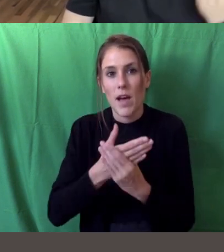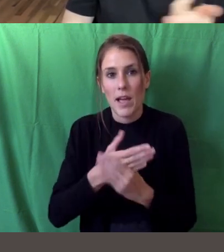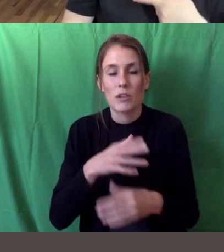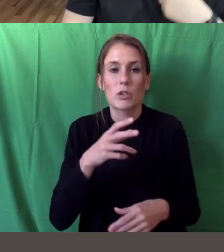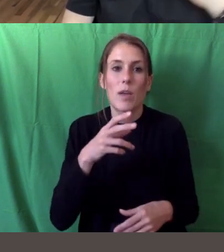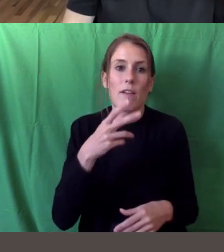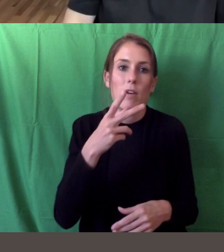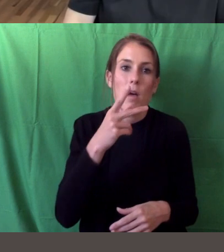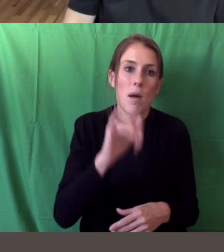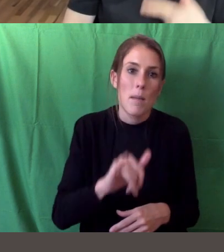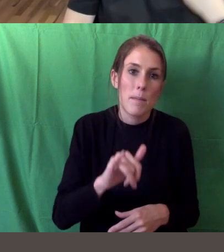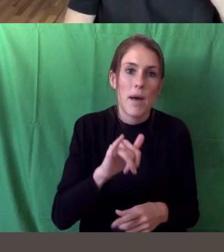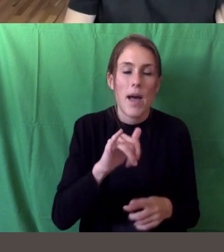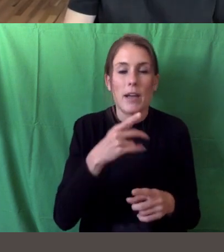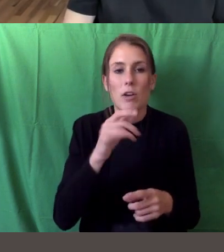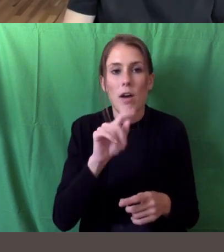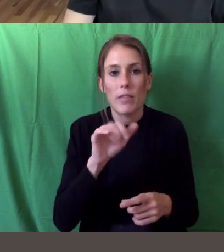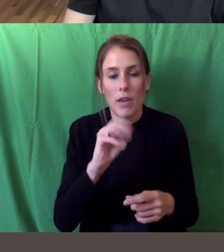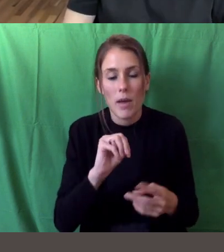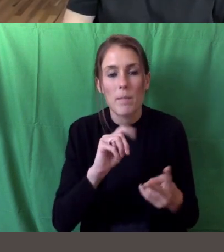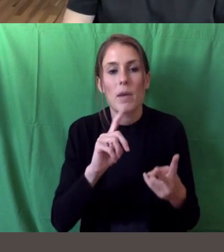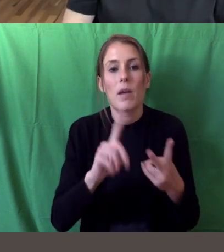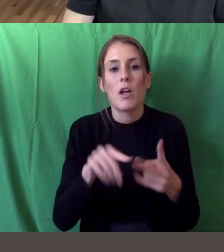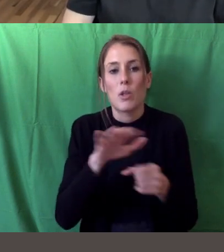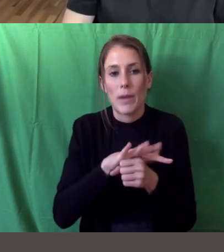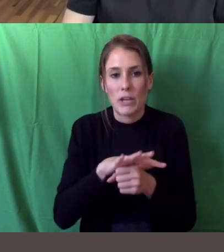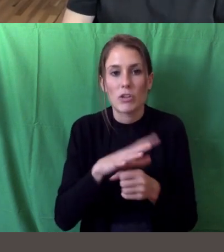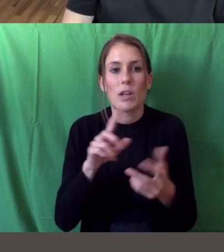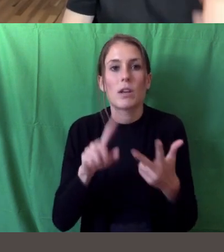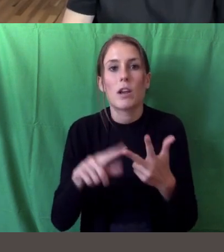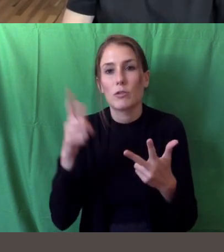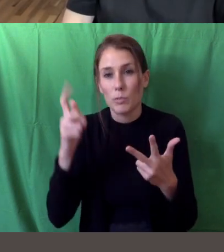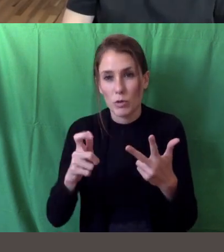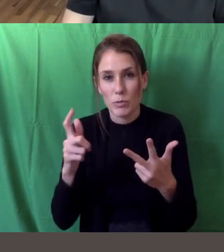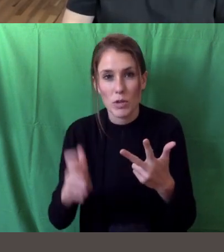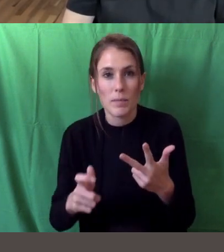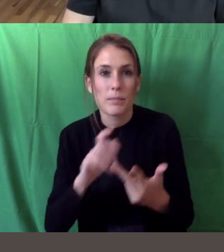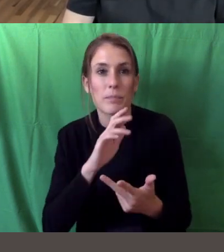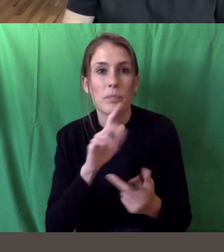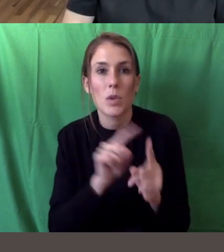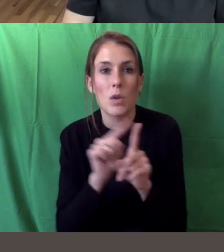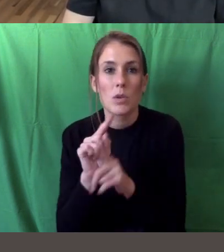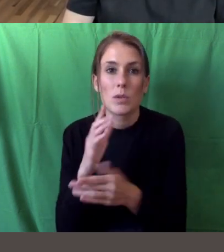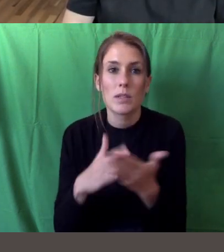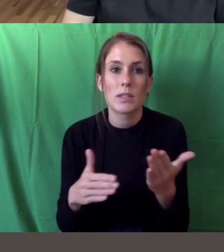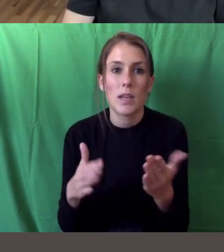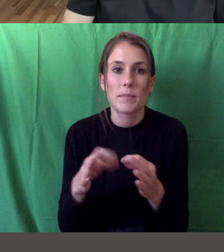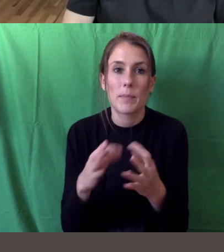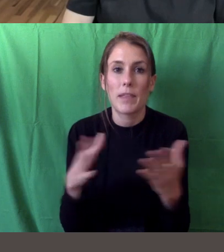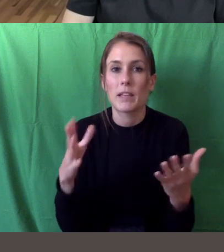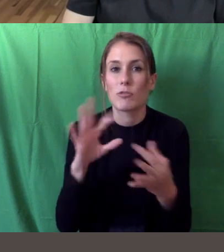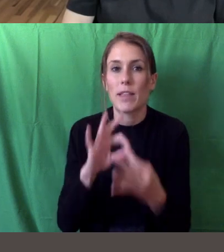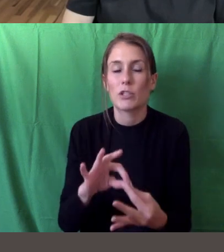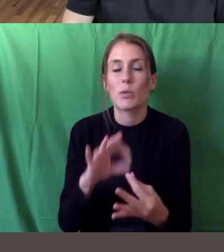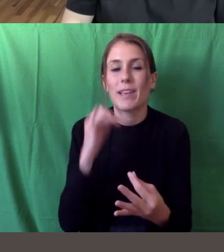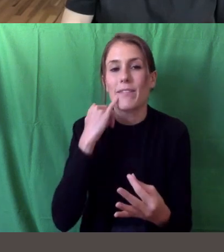which is our environment name, our location, and our subscription. And also some booleans for whether or not our services exist yet.